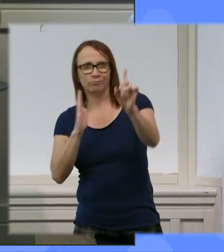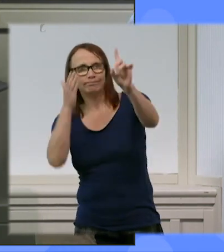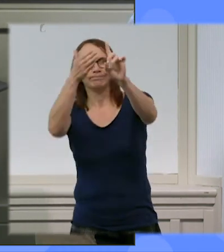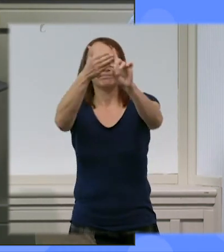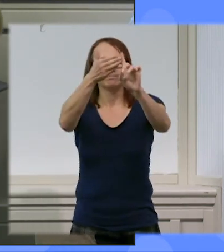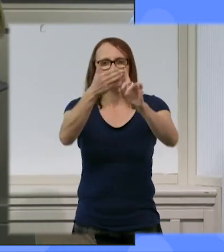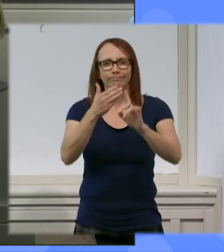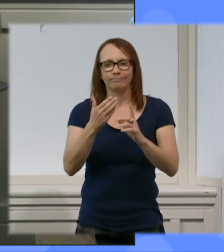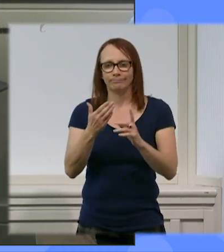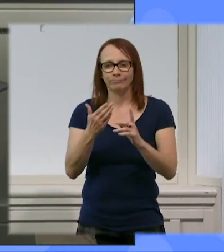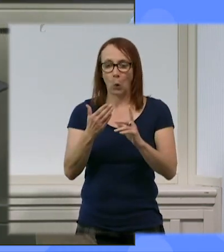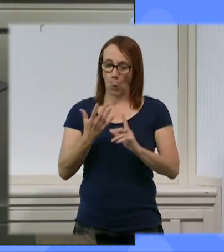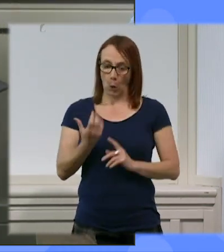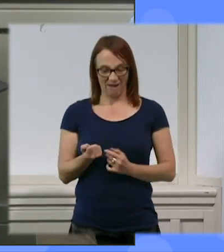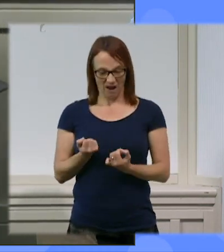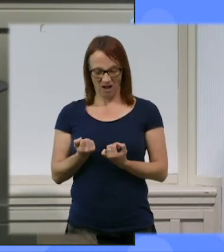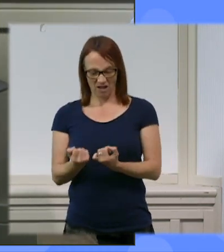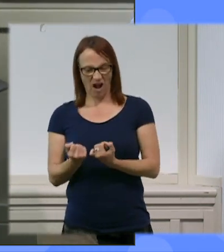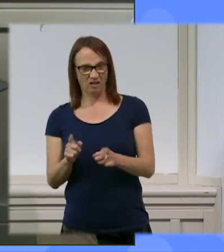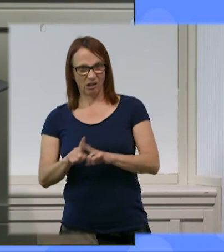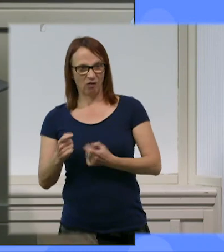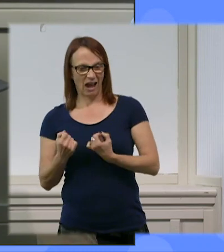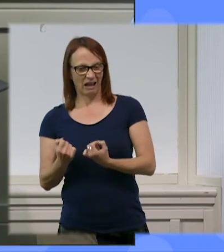what we've got a little bit cooler a little bit more sustainable a little bit